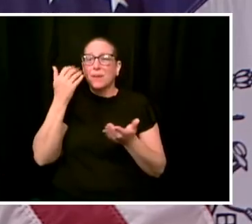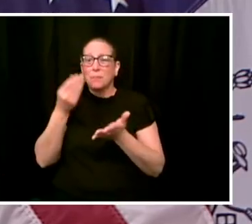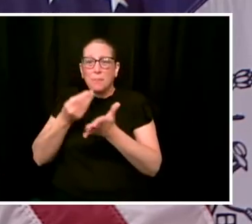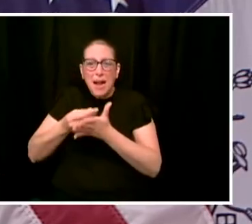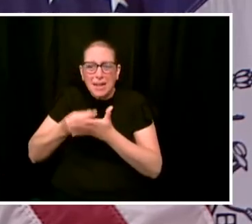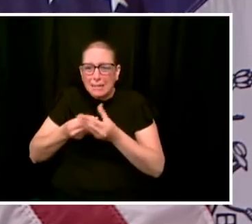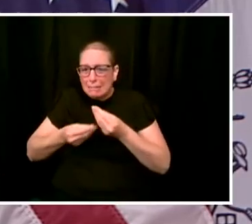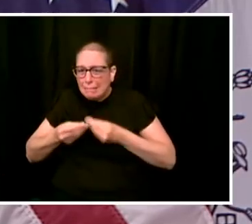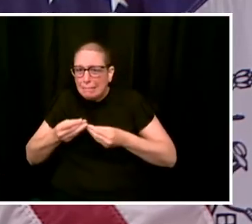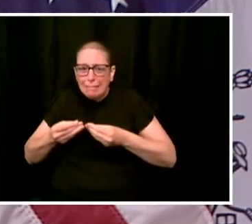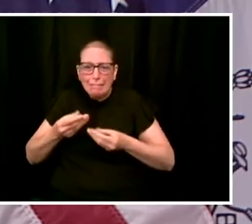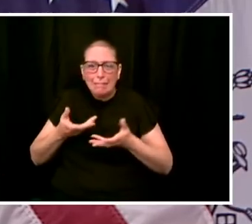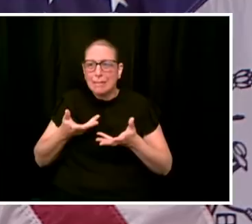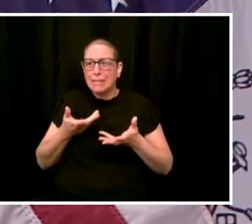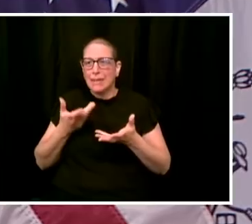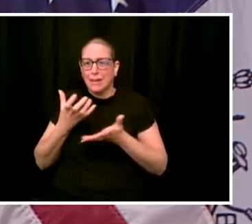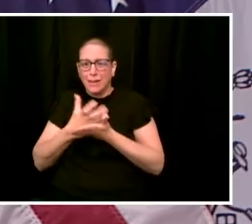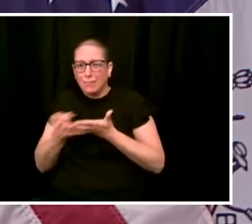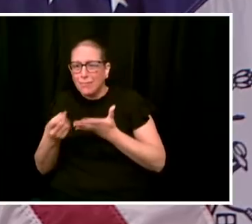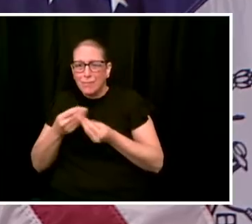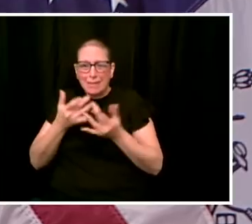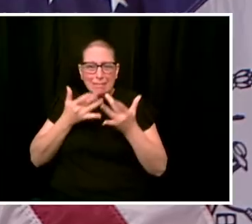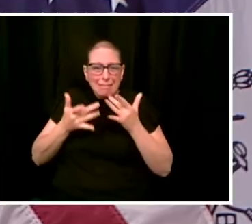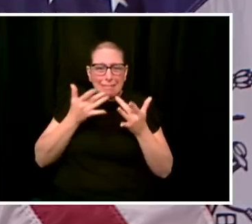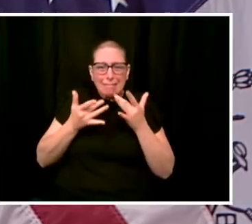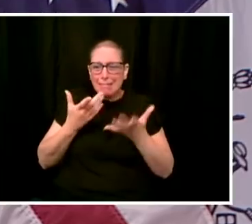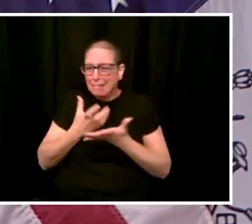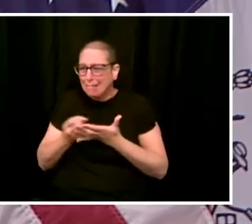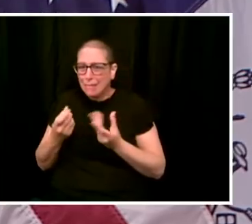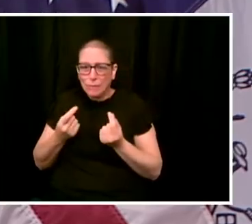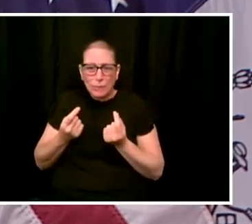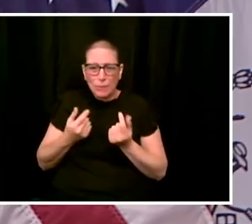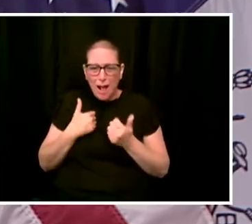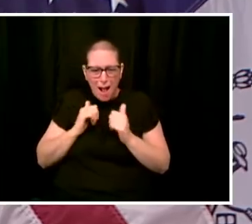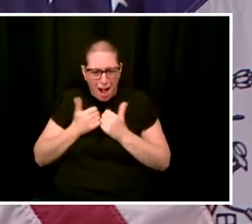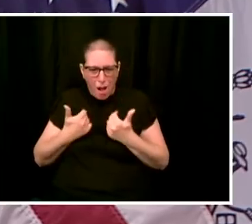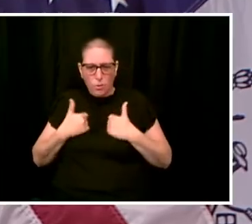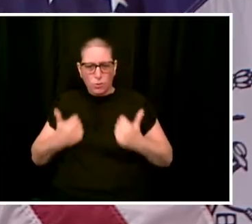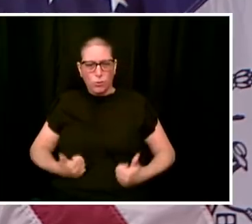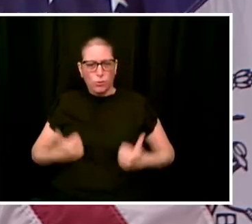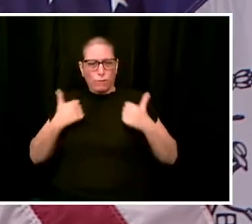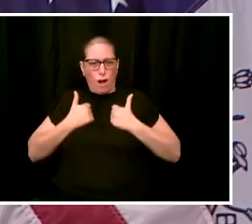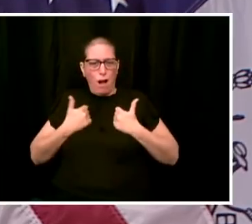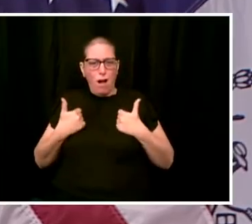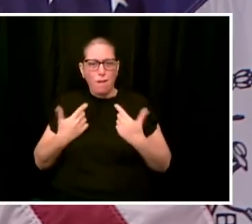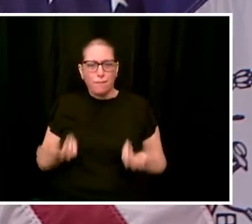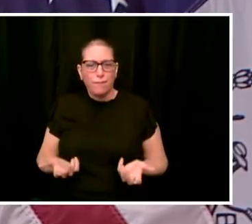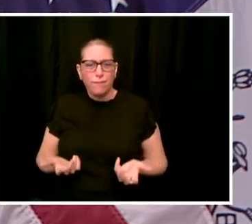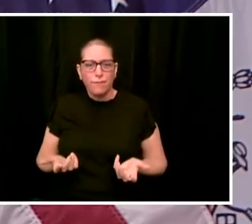SMALL BUSINESSES THAT DON'T HAVE A LOT OF RESOURCES,